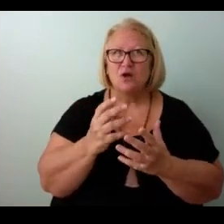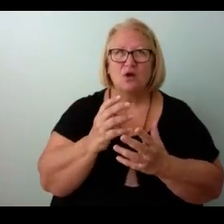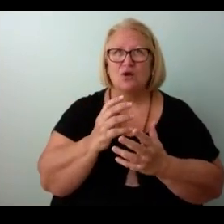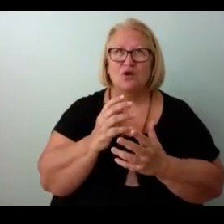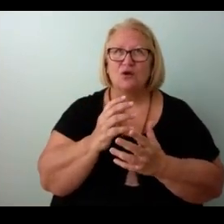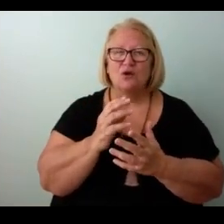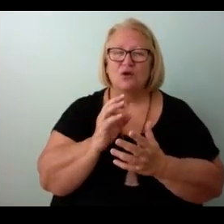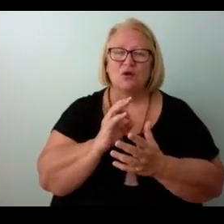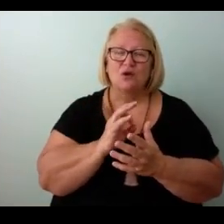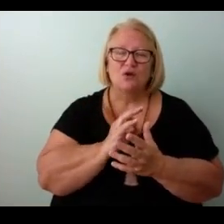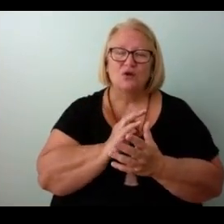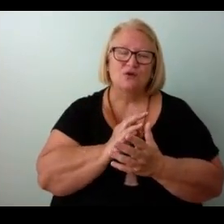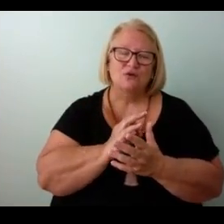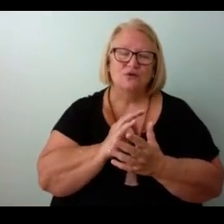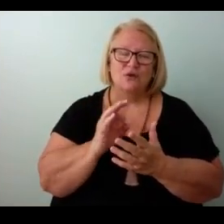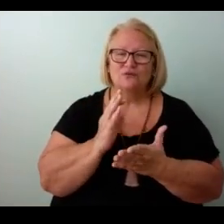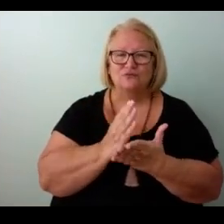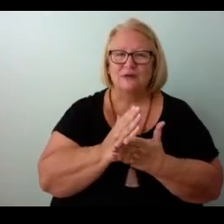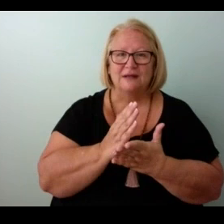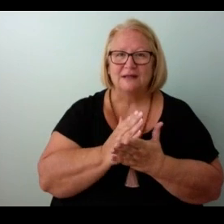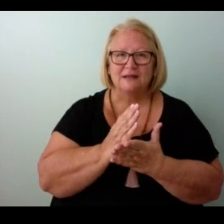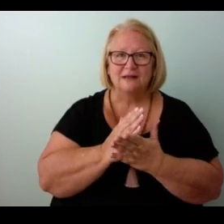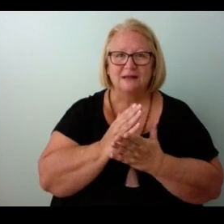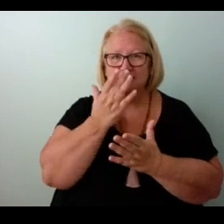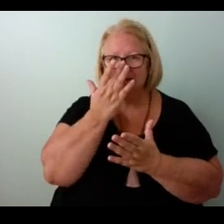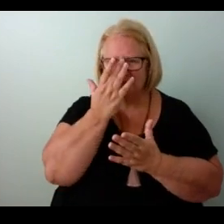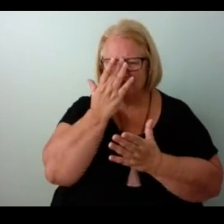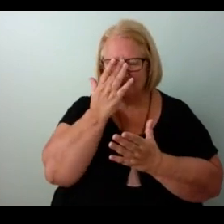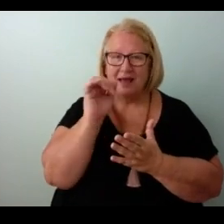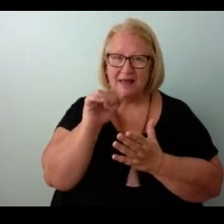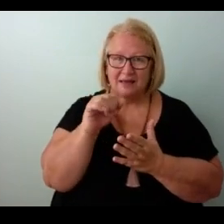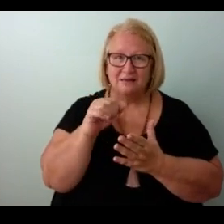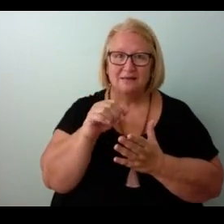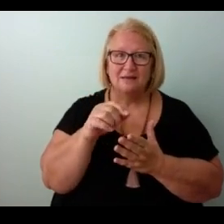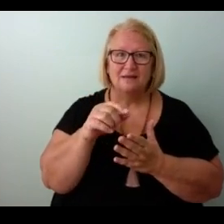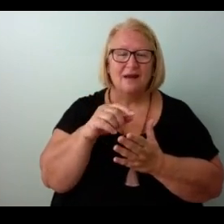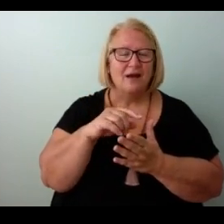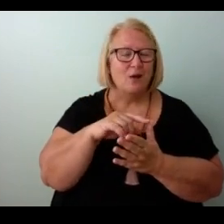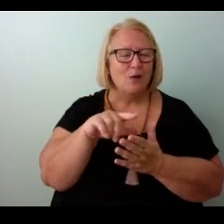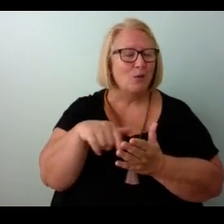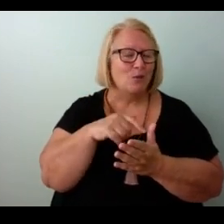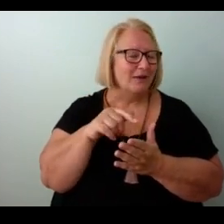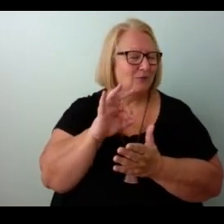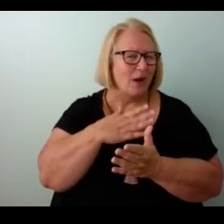Yes. Yeah. So - not exactly. And, yes, we don't -